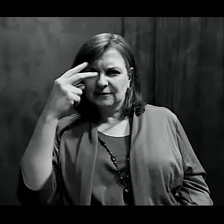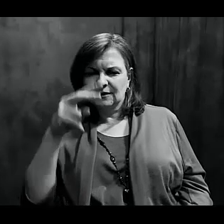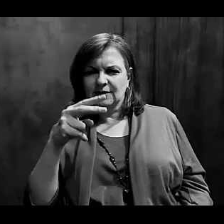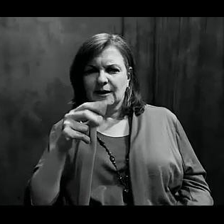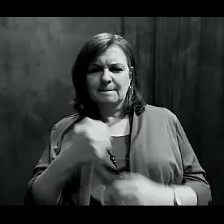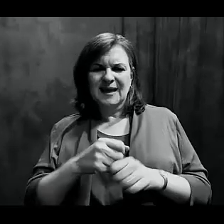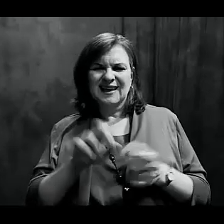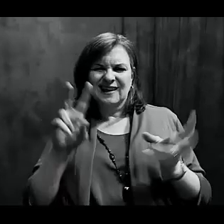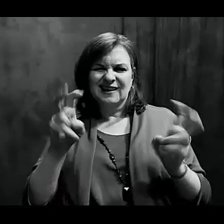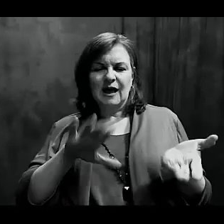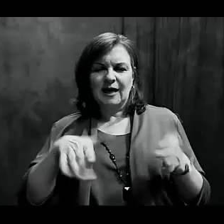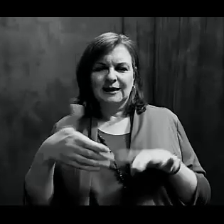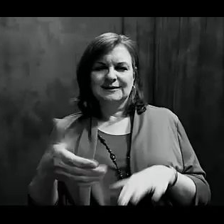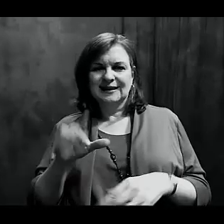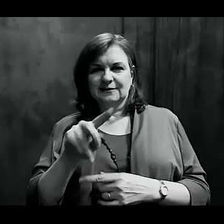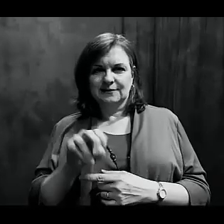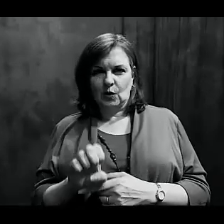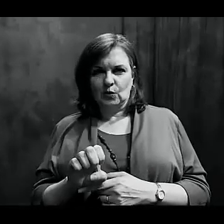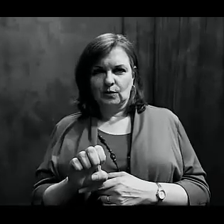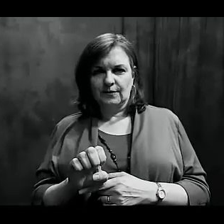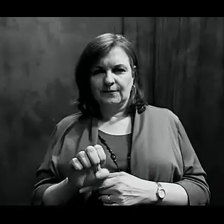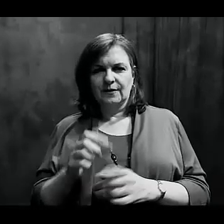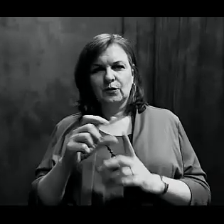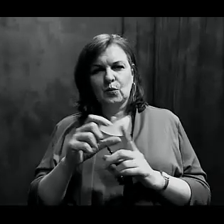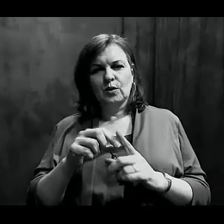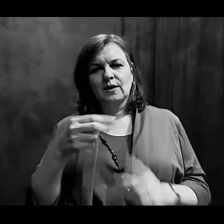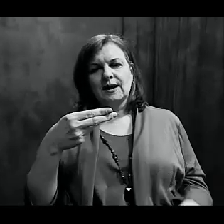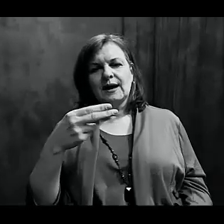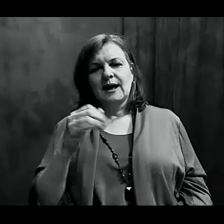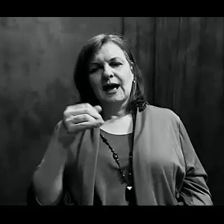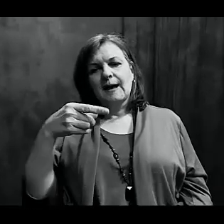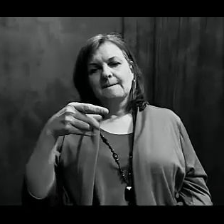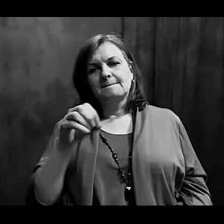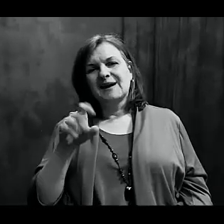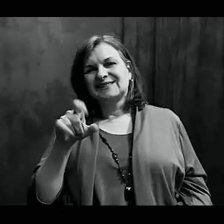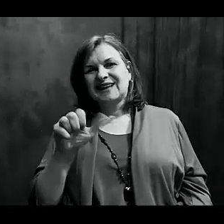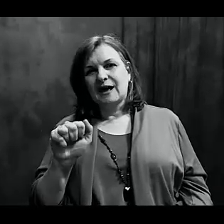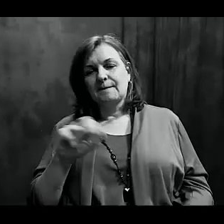Hypoxia is the lack of oxygen in the system What do I care if there's no oxygen in the Gulf of